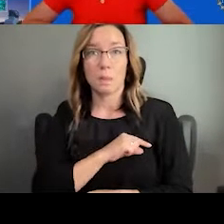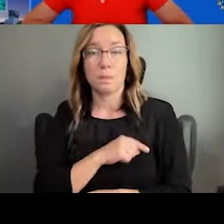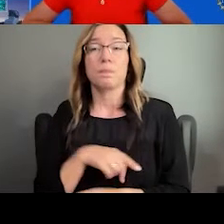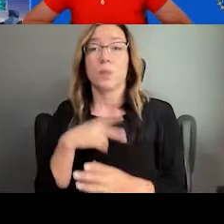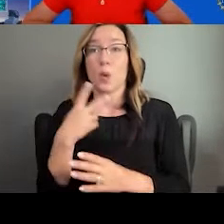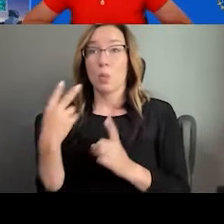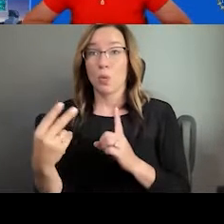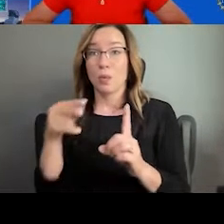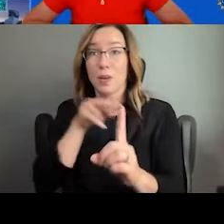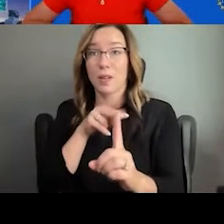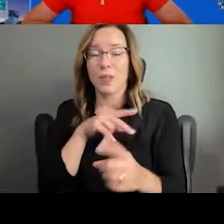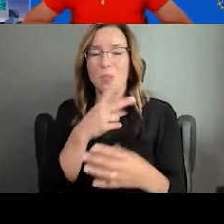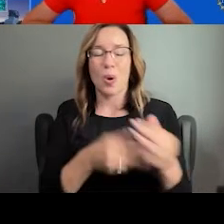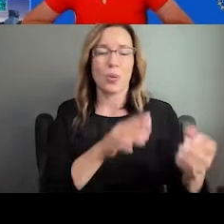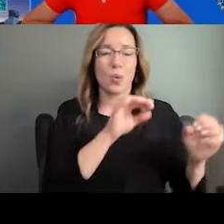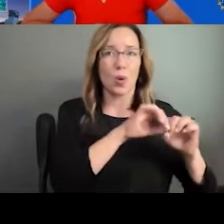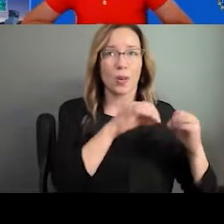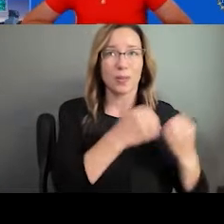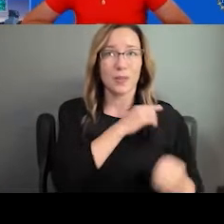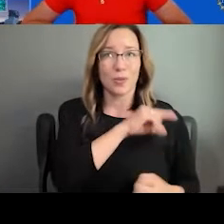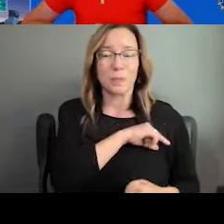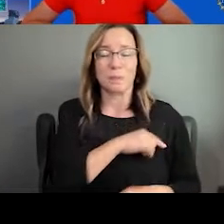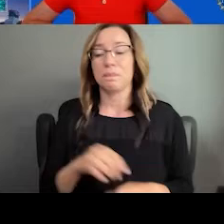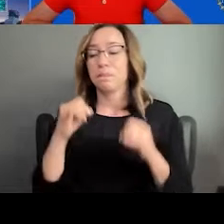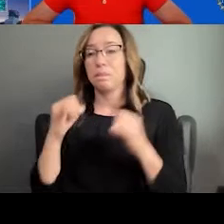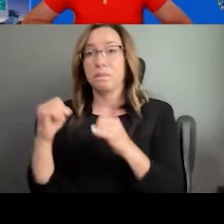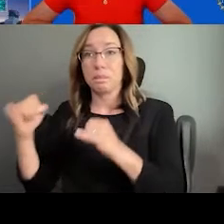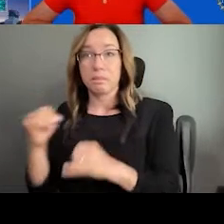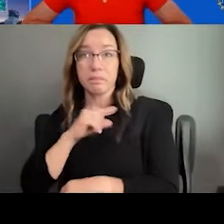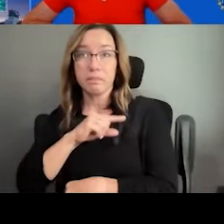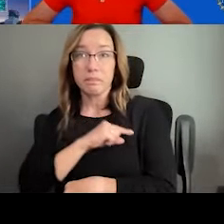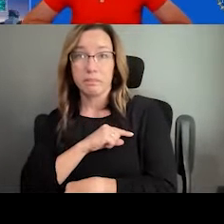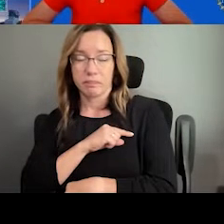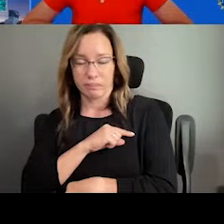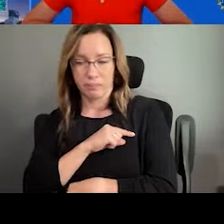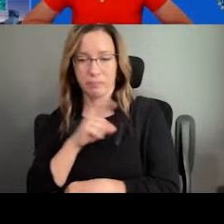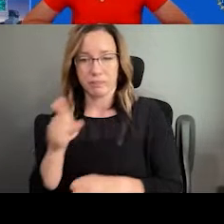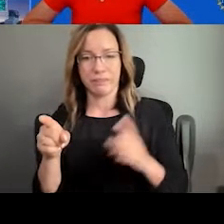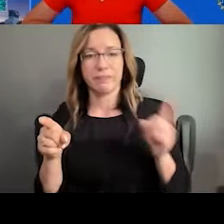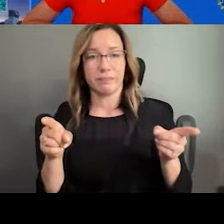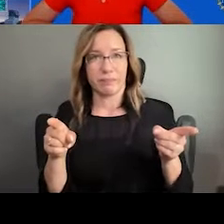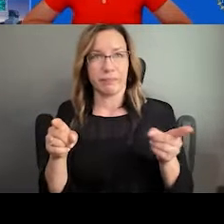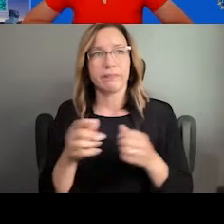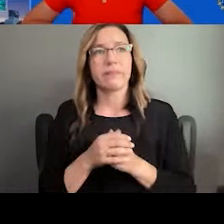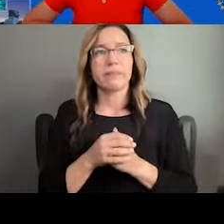organizational eligibility to individual eligibility. The language in this section of